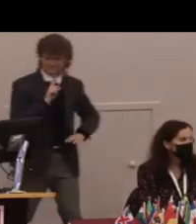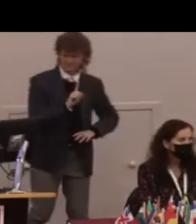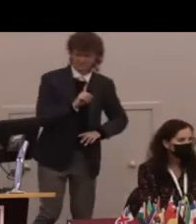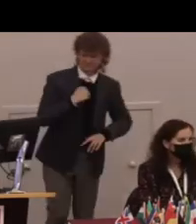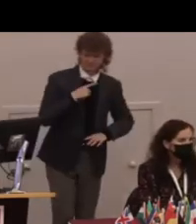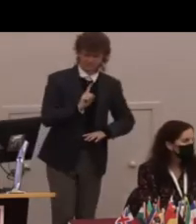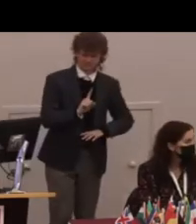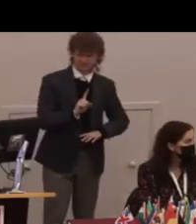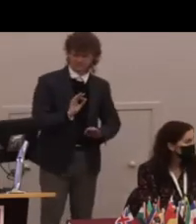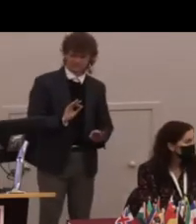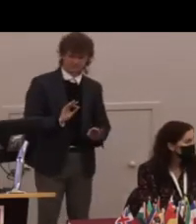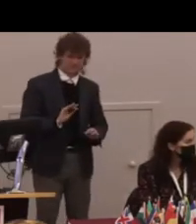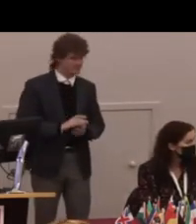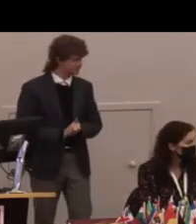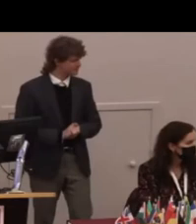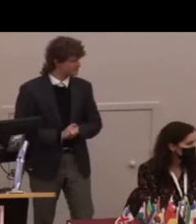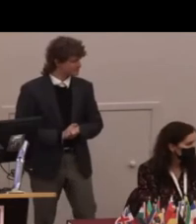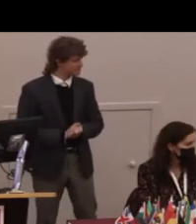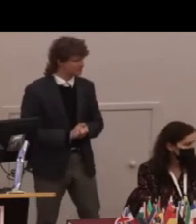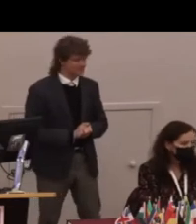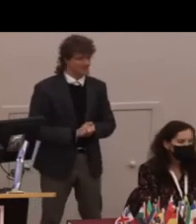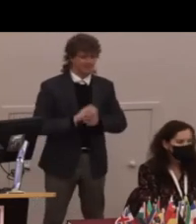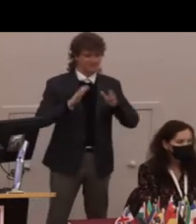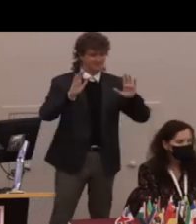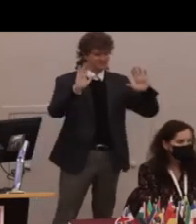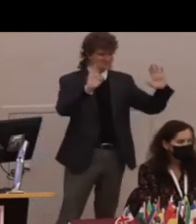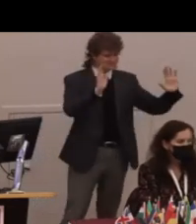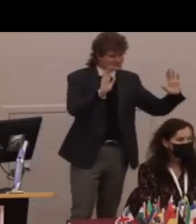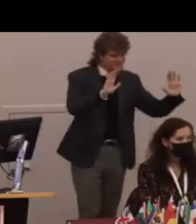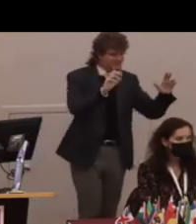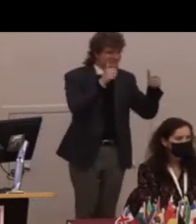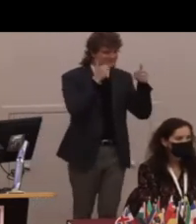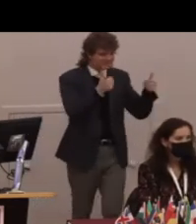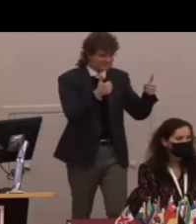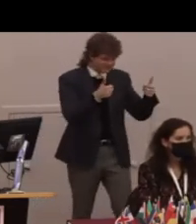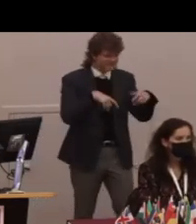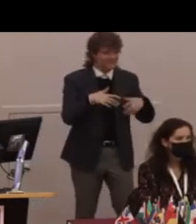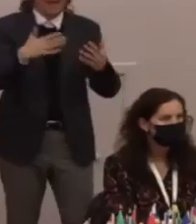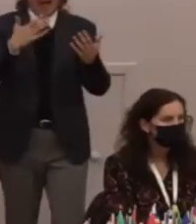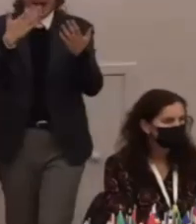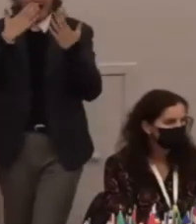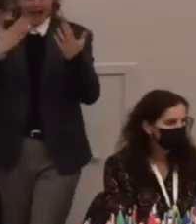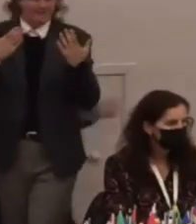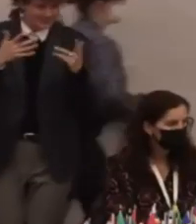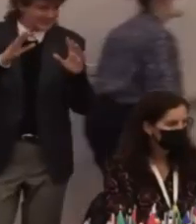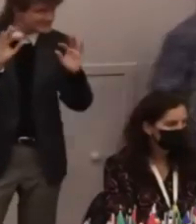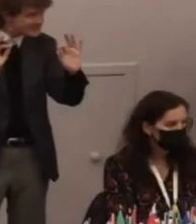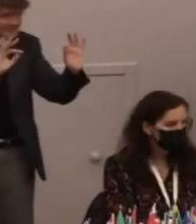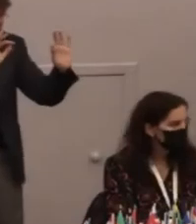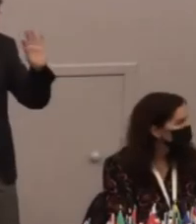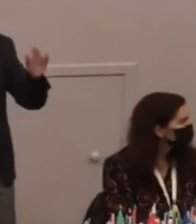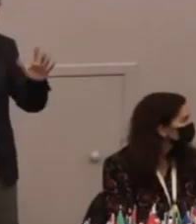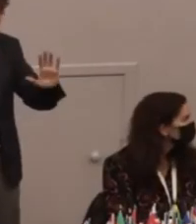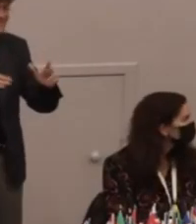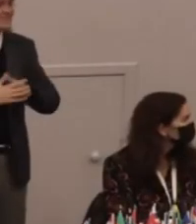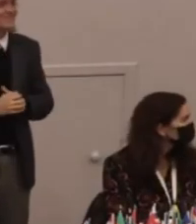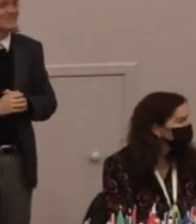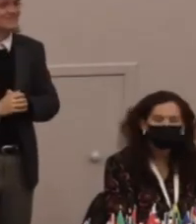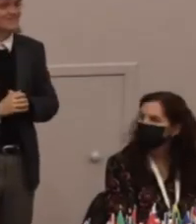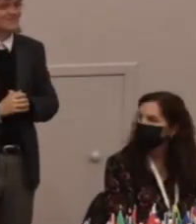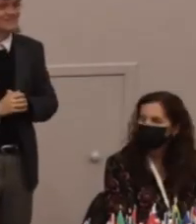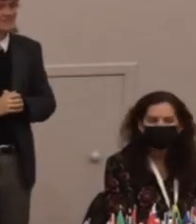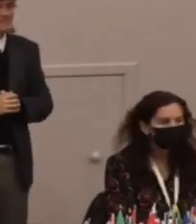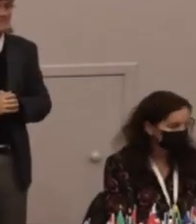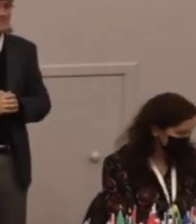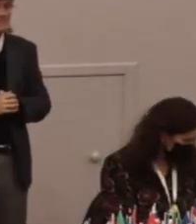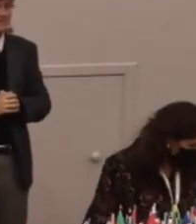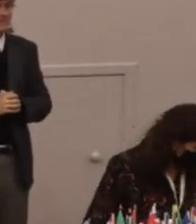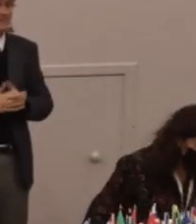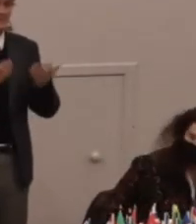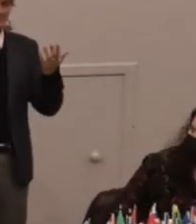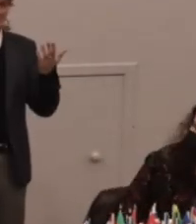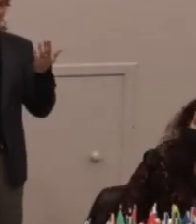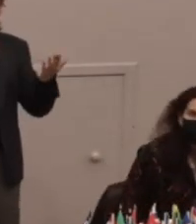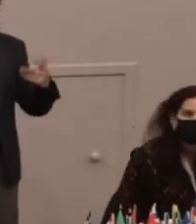can you hear me? Okay thank you for introducing me and hello everyone. Today (indiscernible)